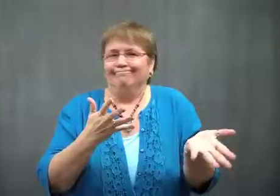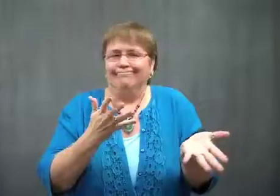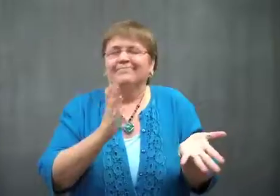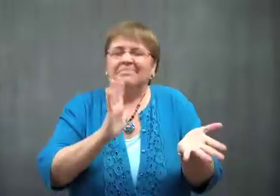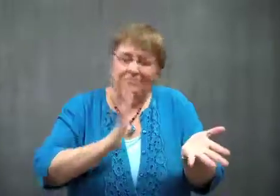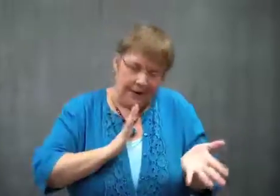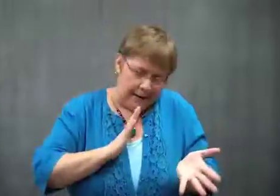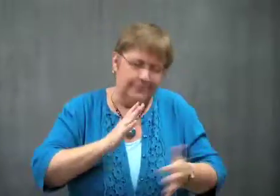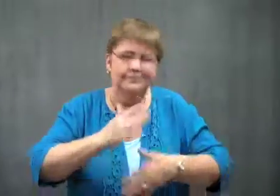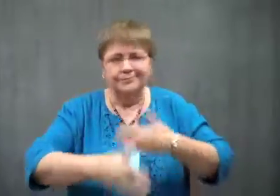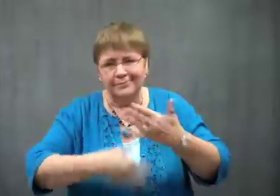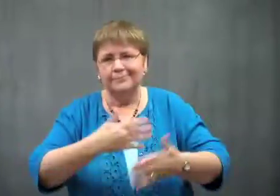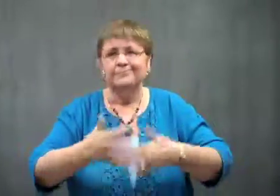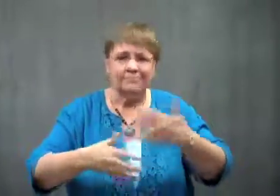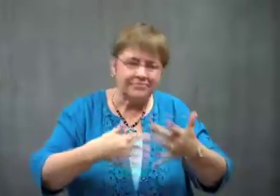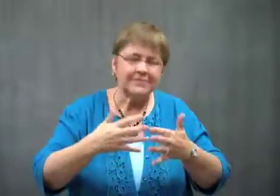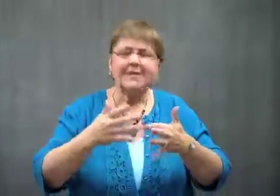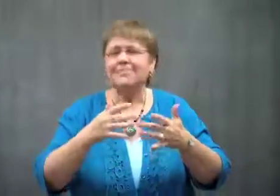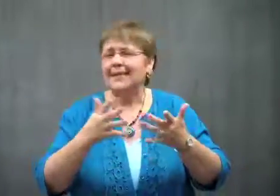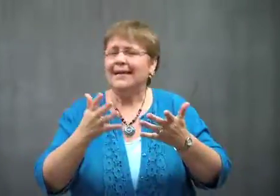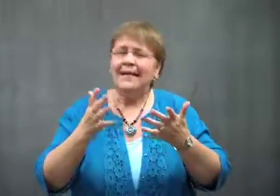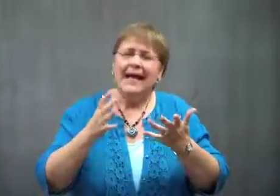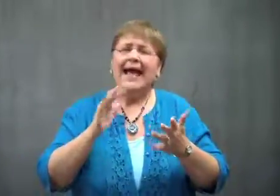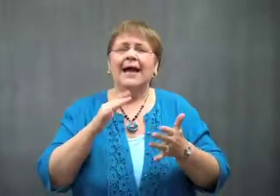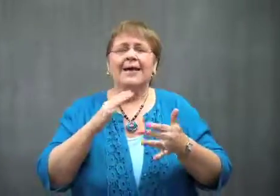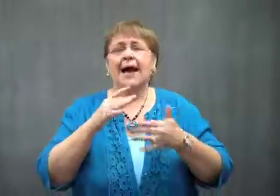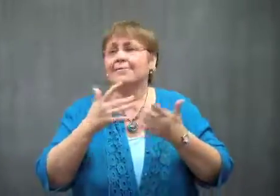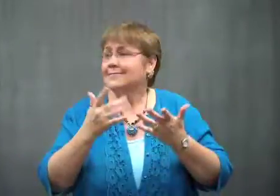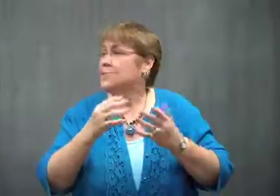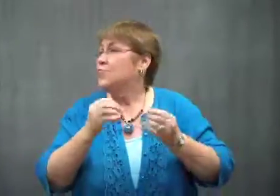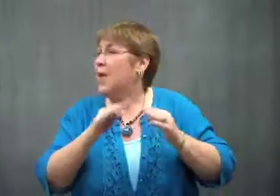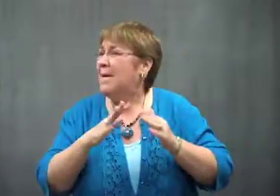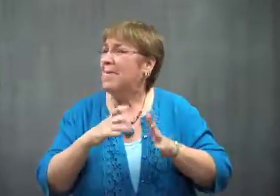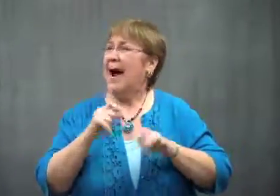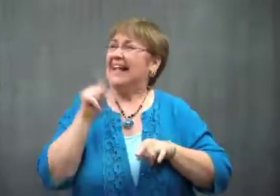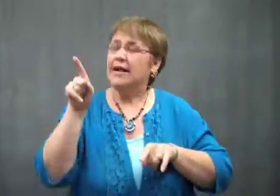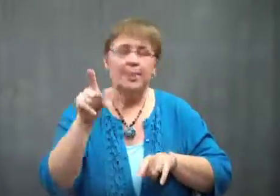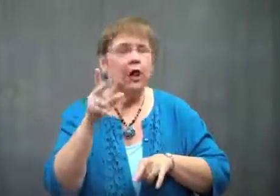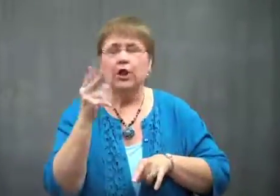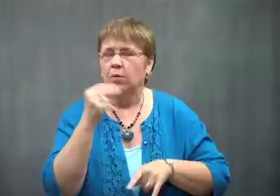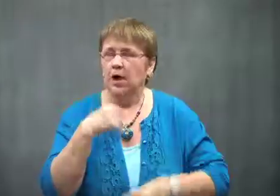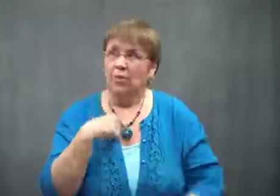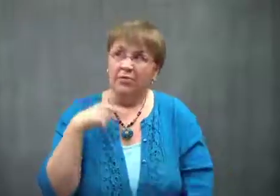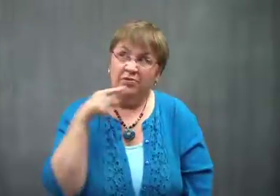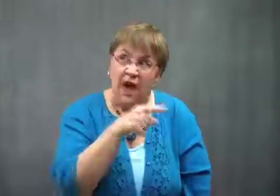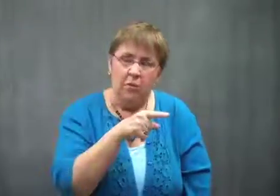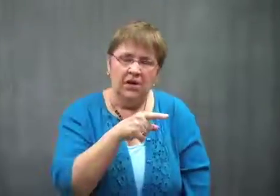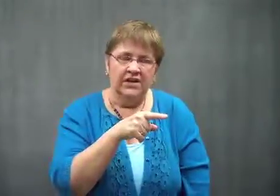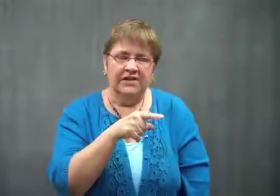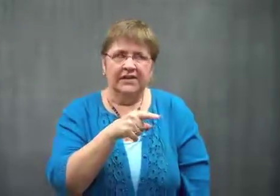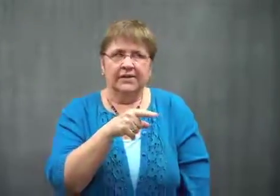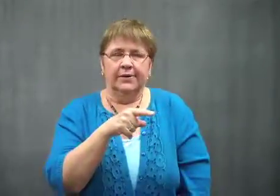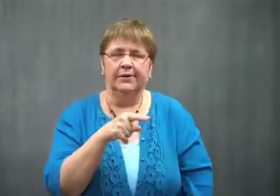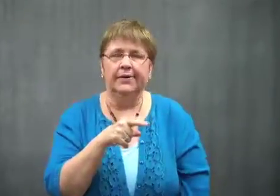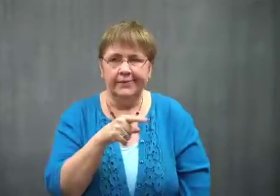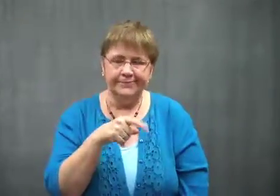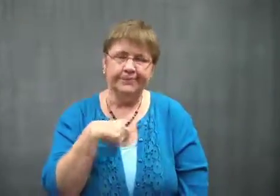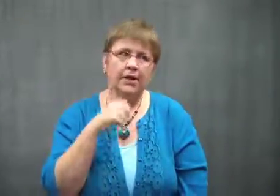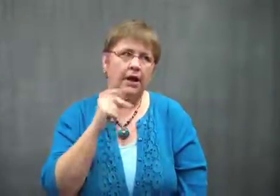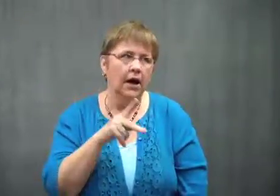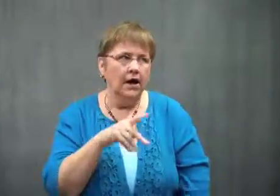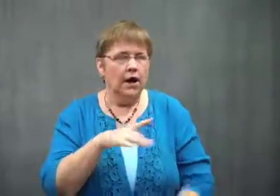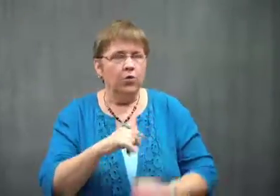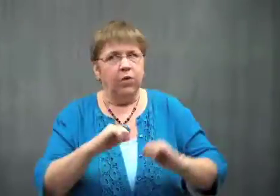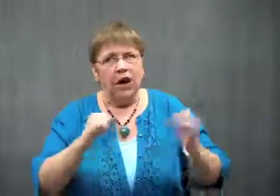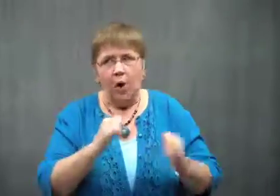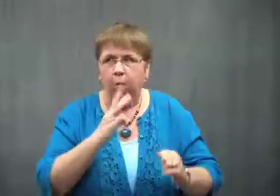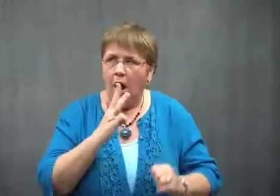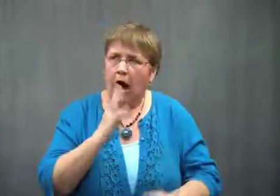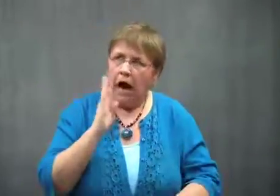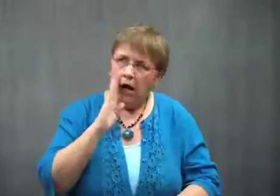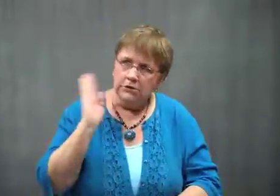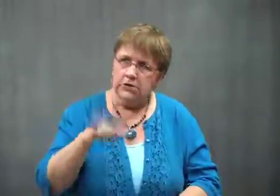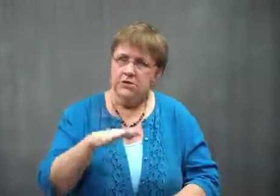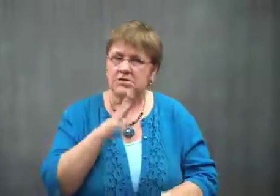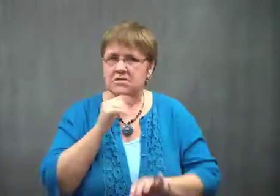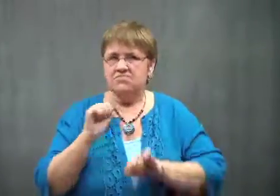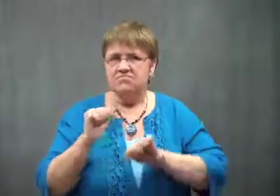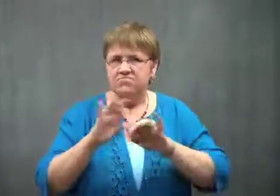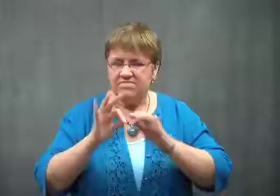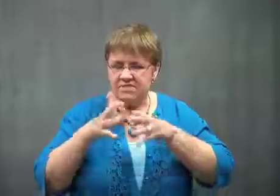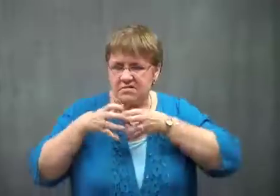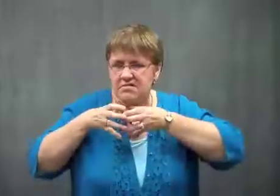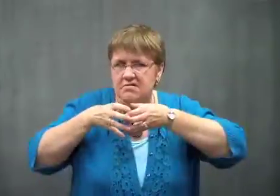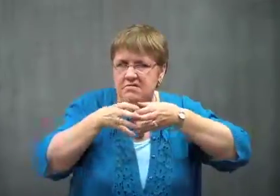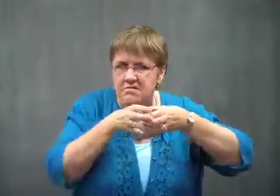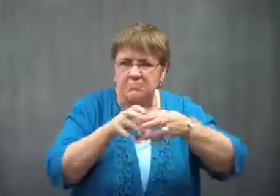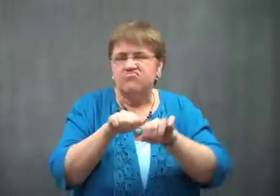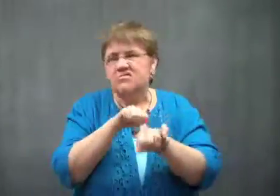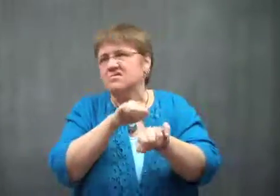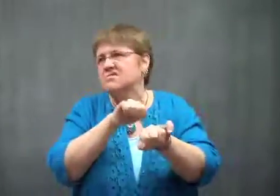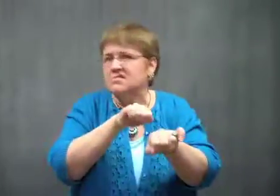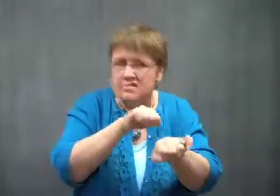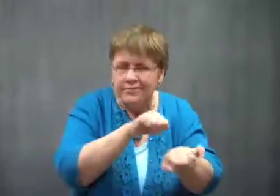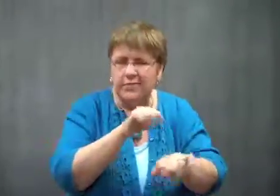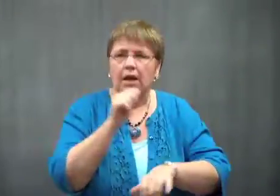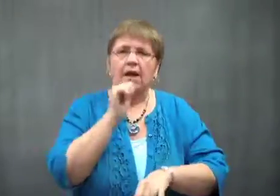As time went by, we'd ask to swim at Caribou Lake, but she would say no, we'll go the other place.